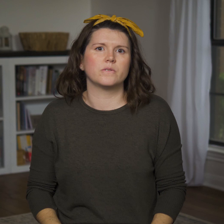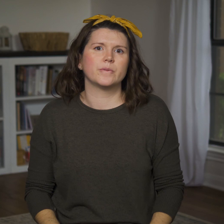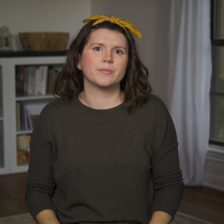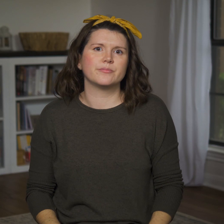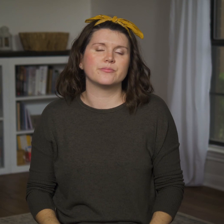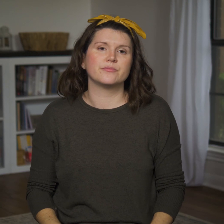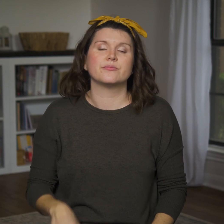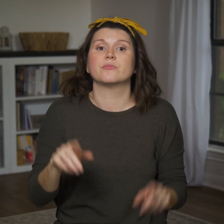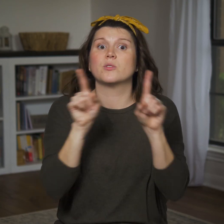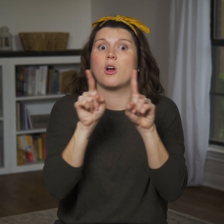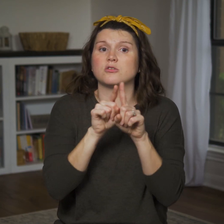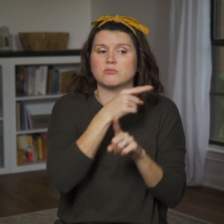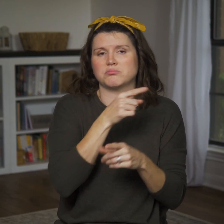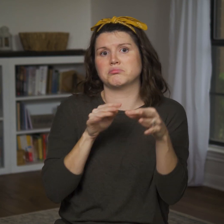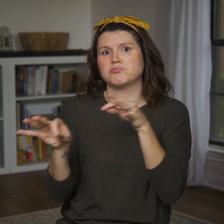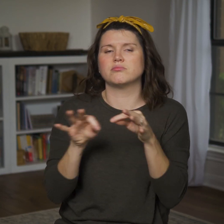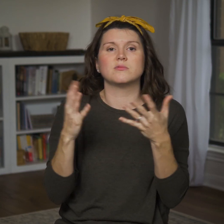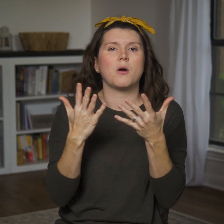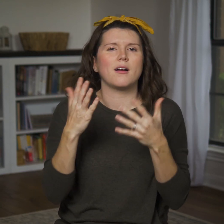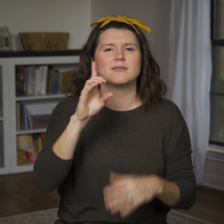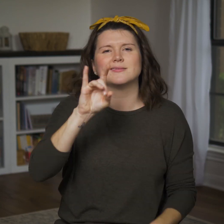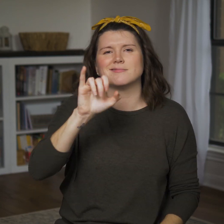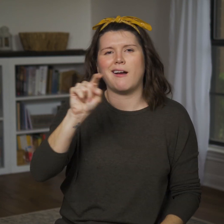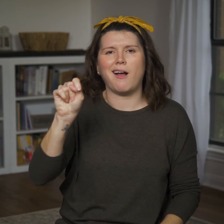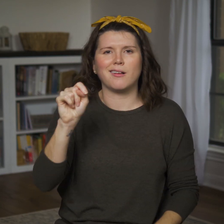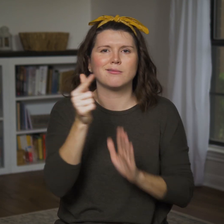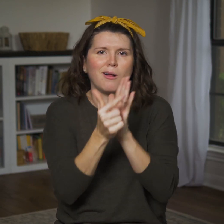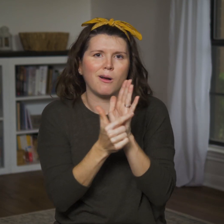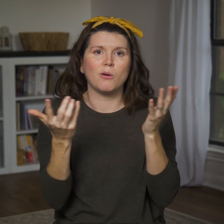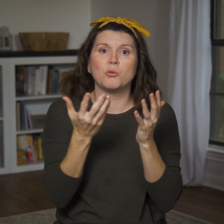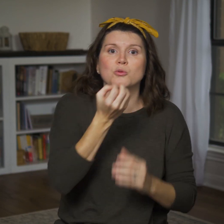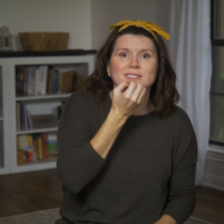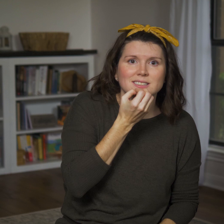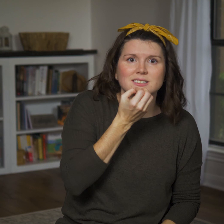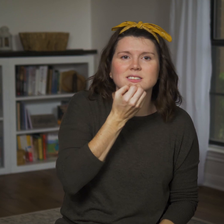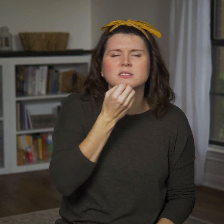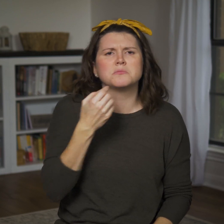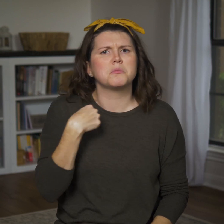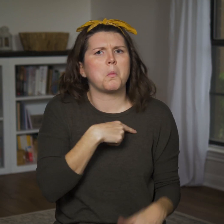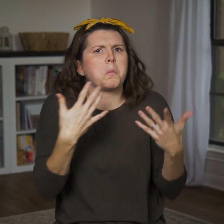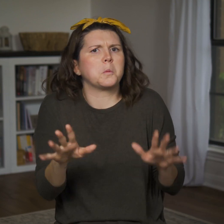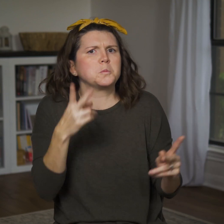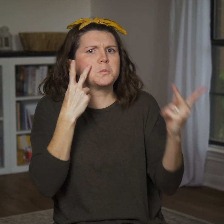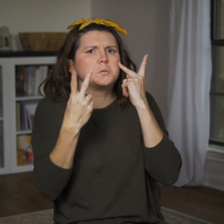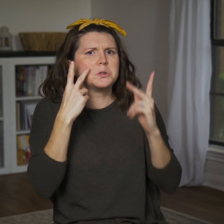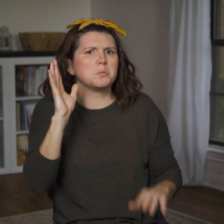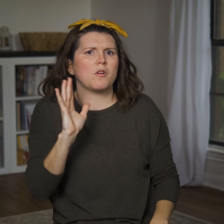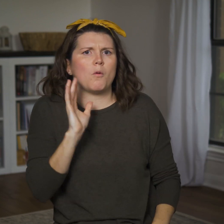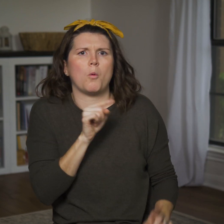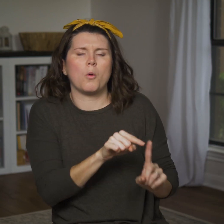He covers dietary laws, many of which we’ve seen before.